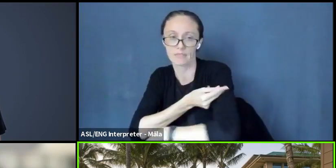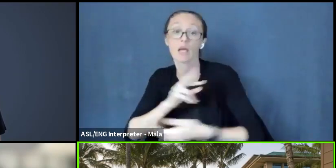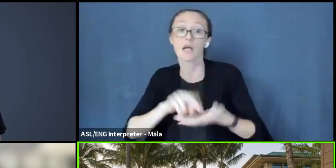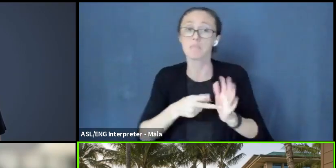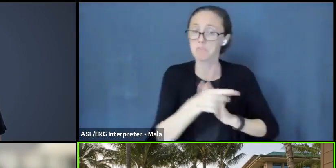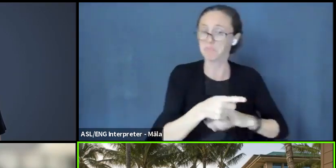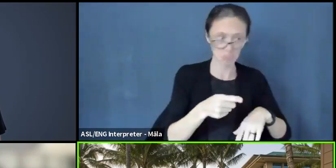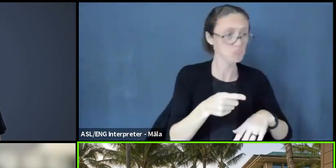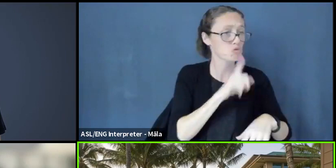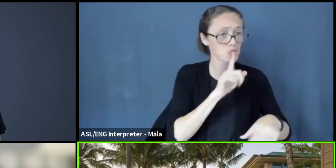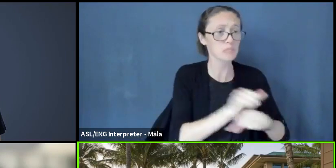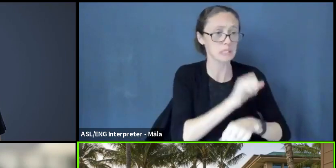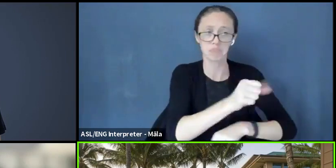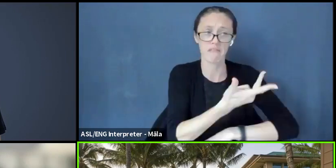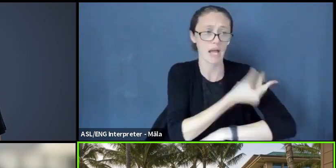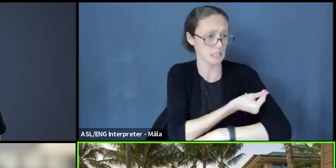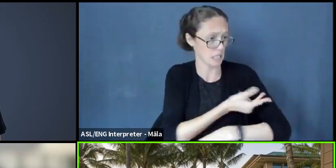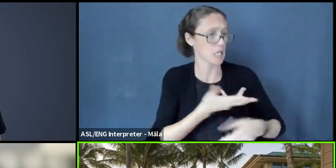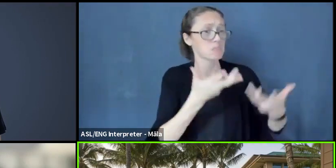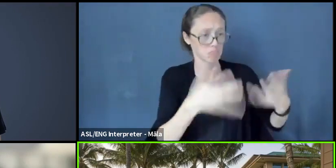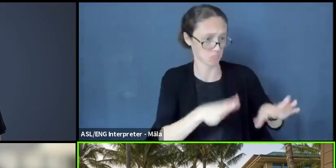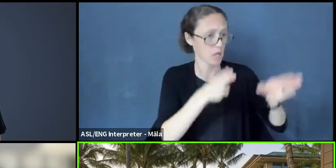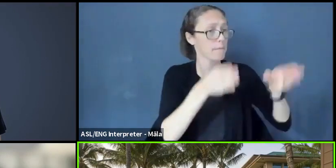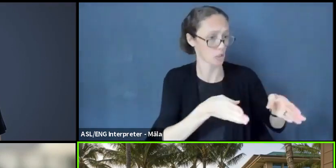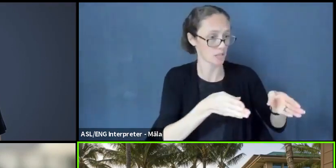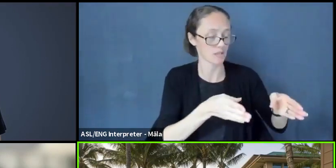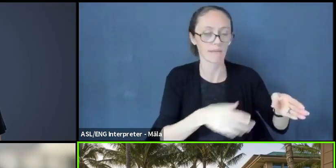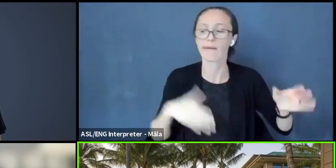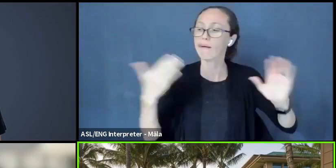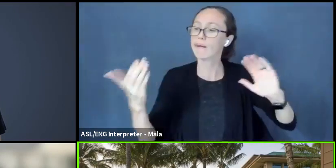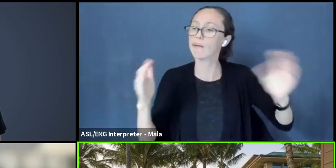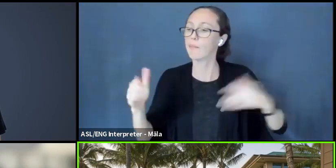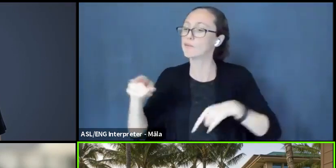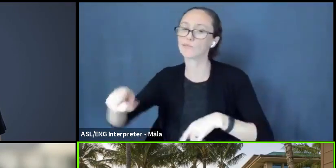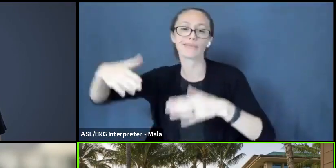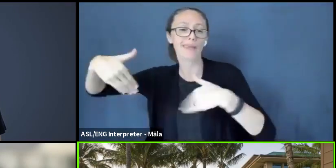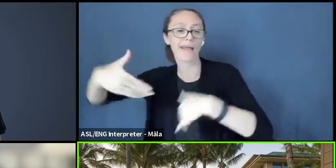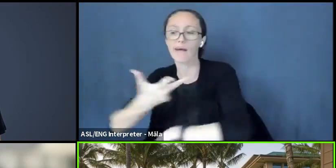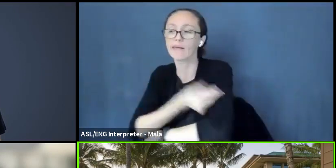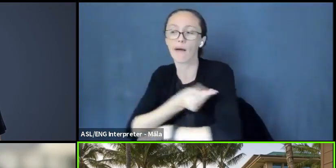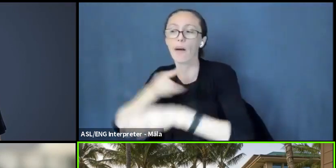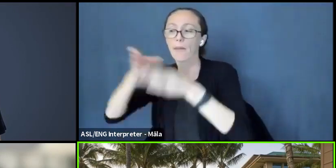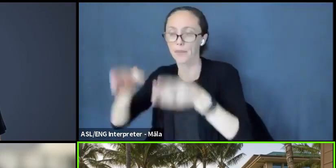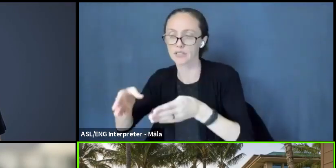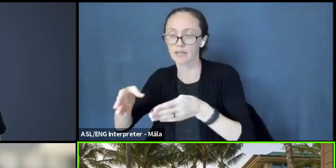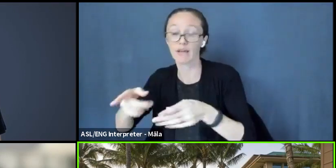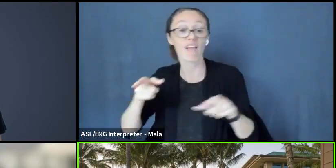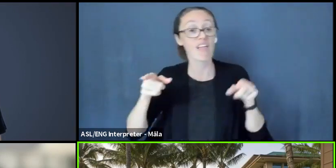But if you had a fully vaccinated person vs. a nonvaccinated person, in the same room,